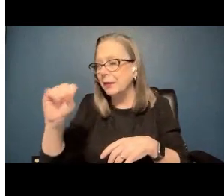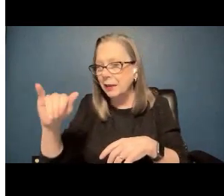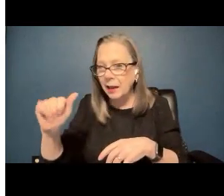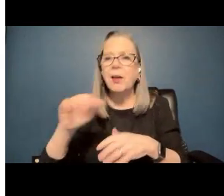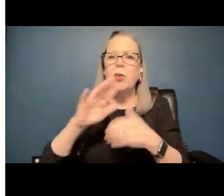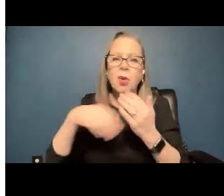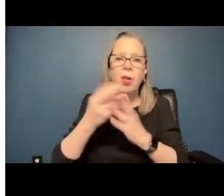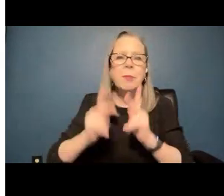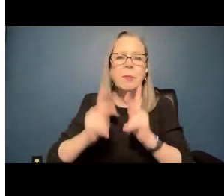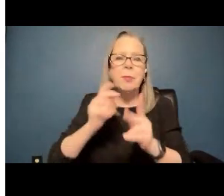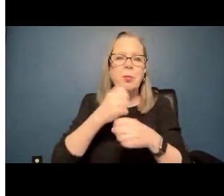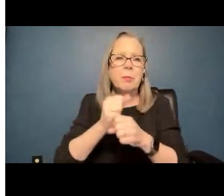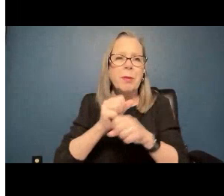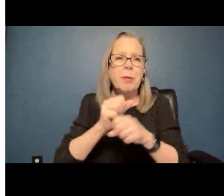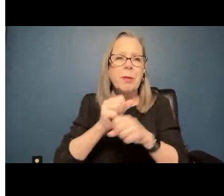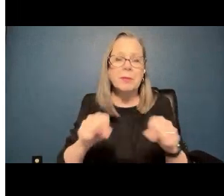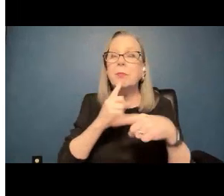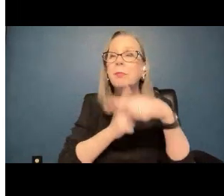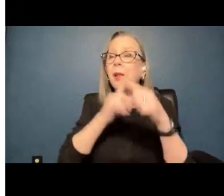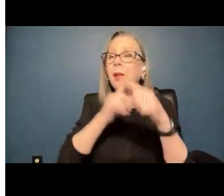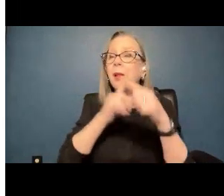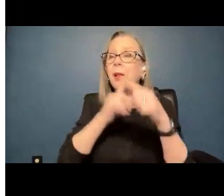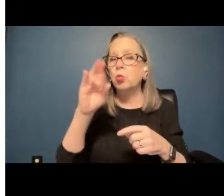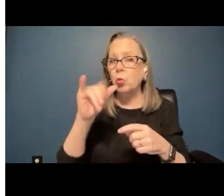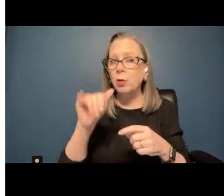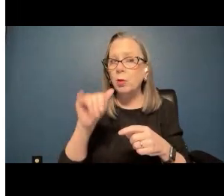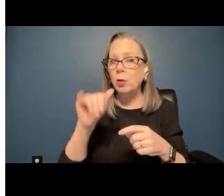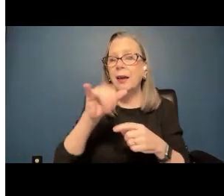as well as Julie from UMNICI for Co leading this efforts and of course our